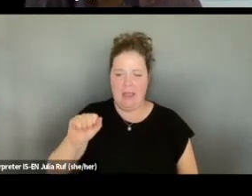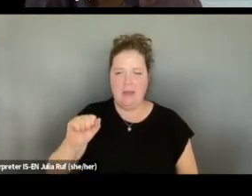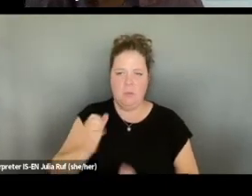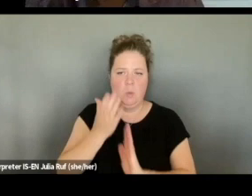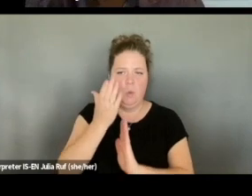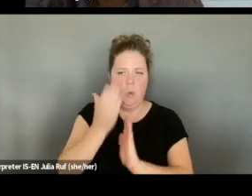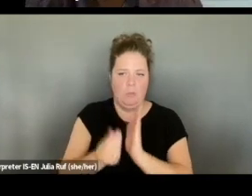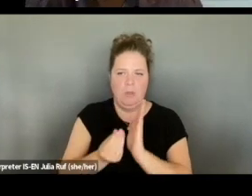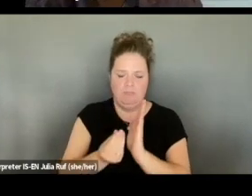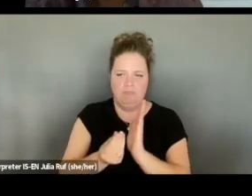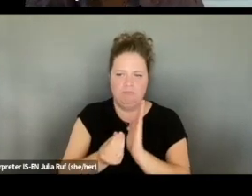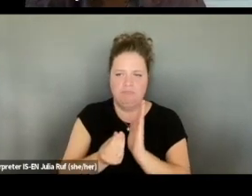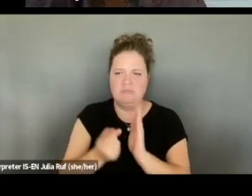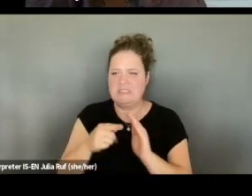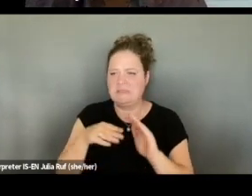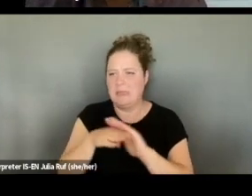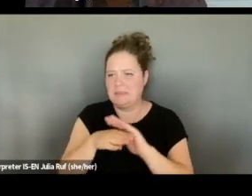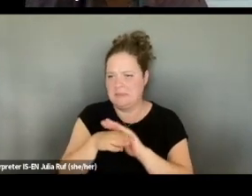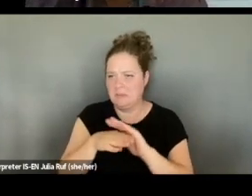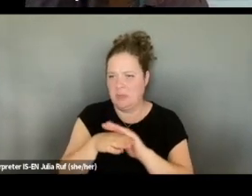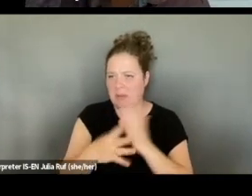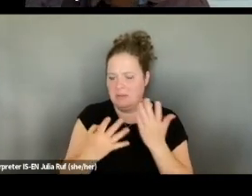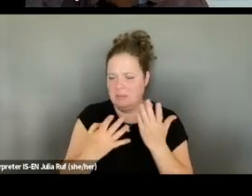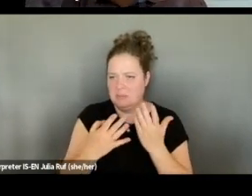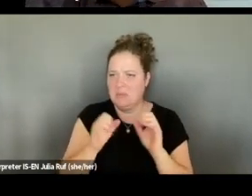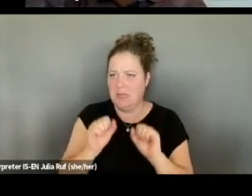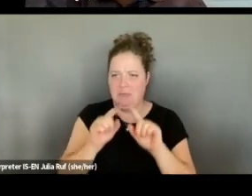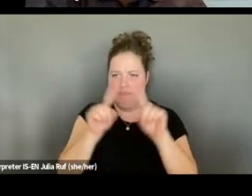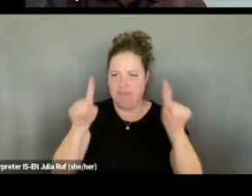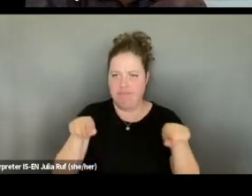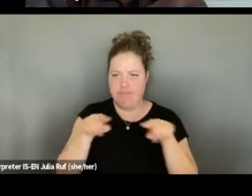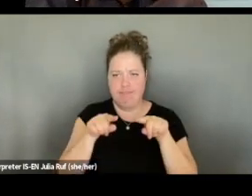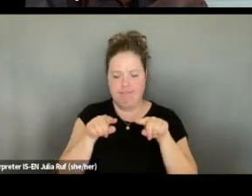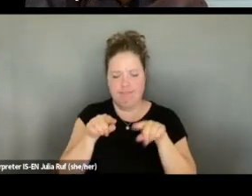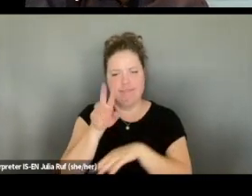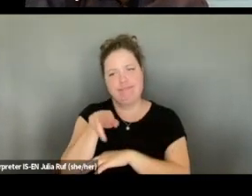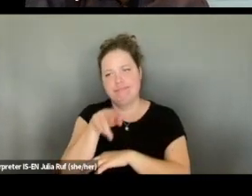So, it's there for everybody to consult